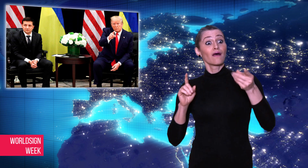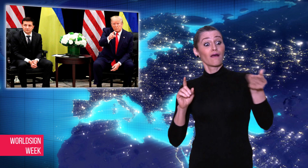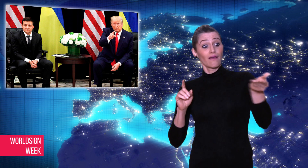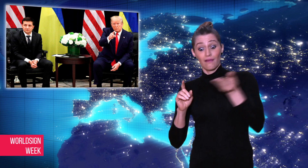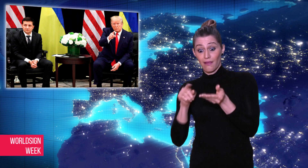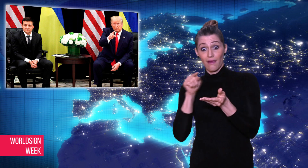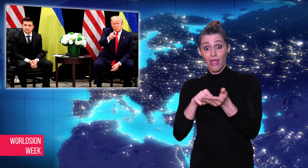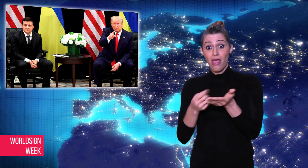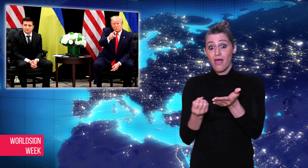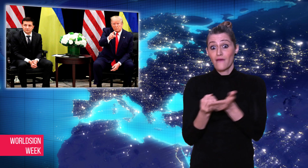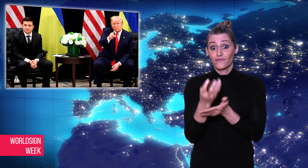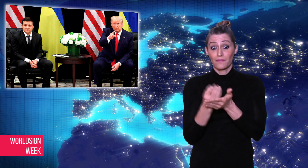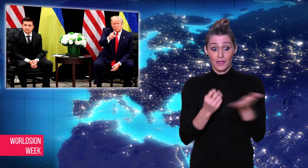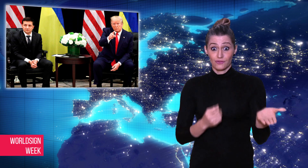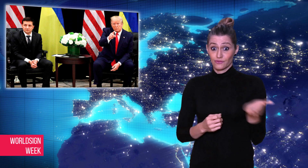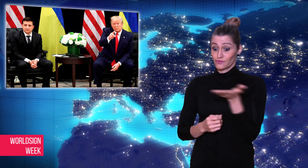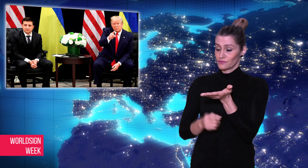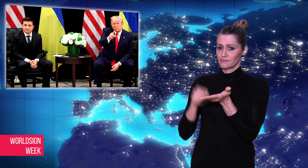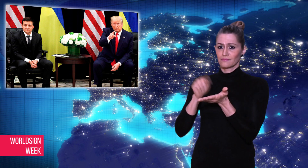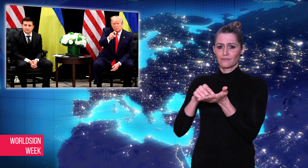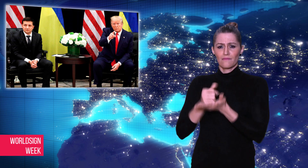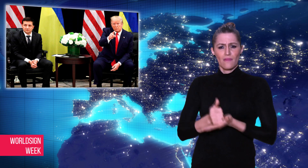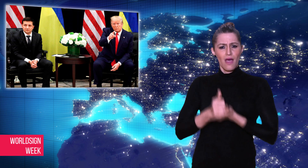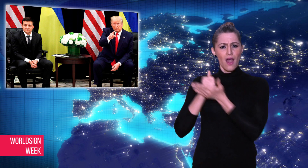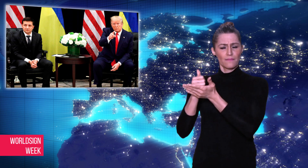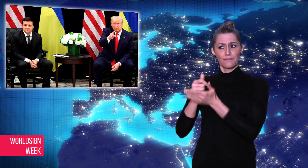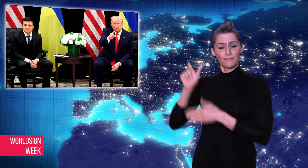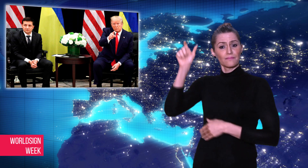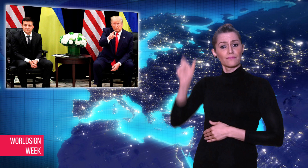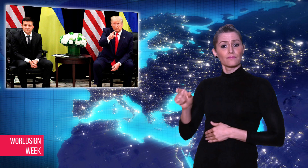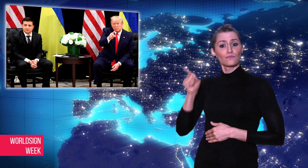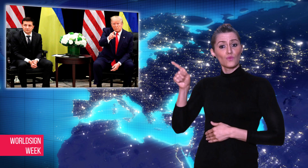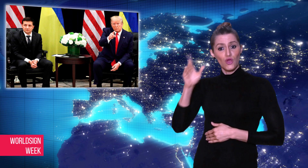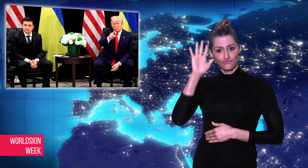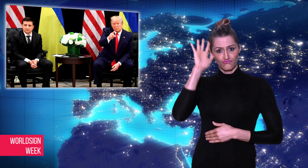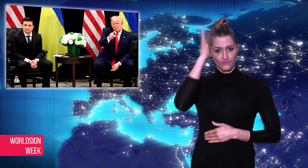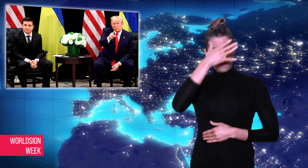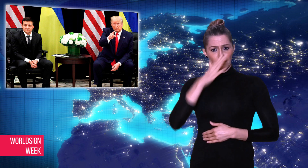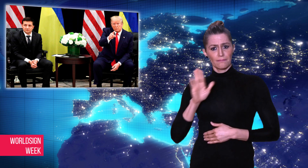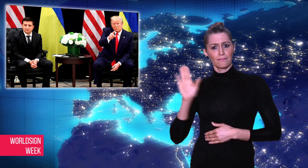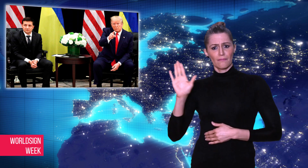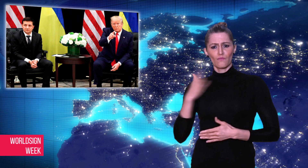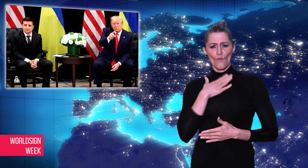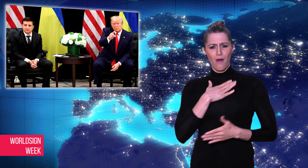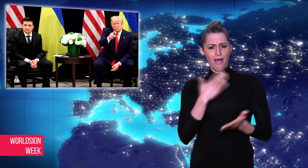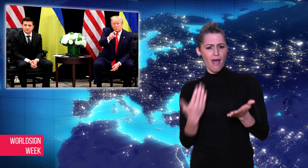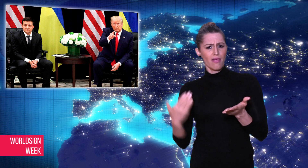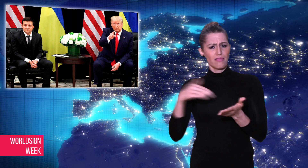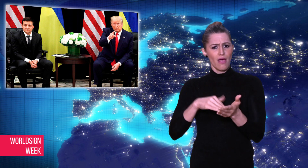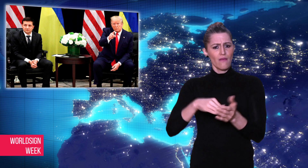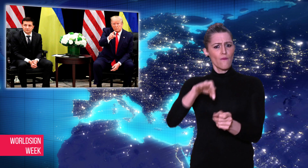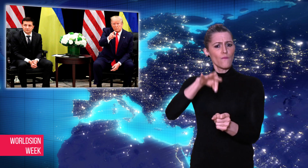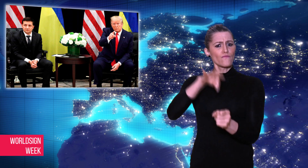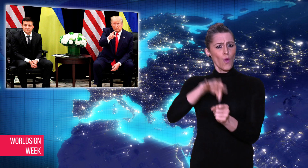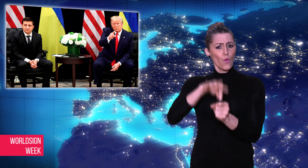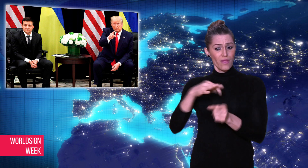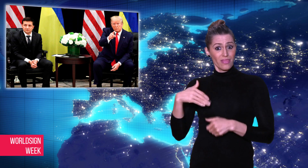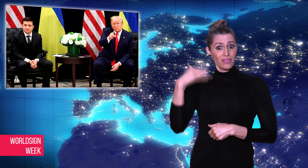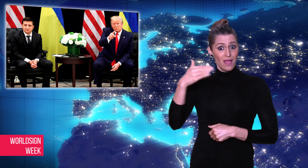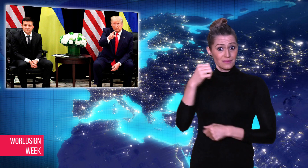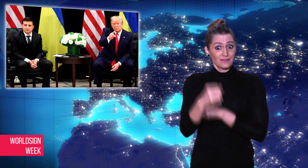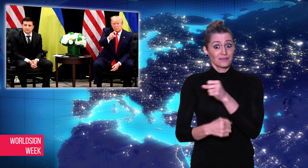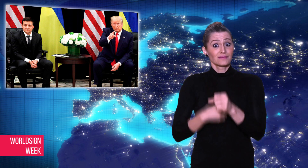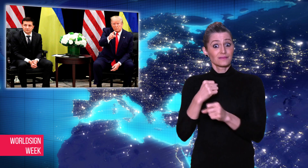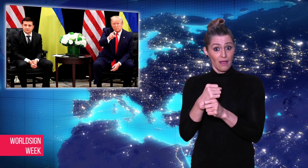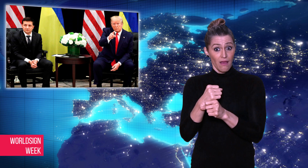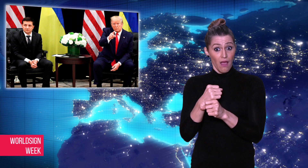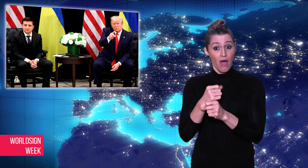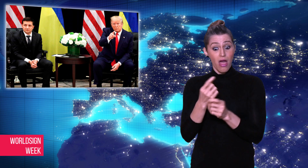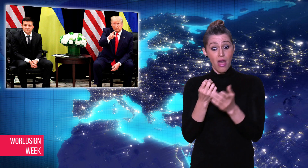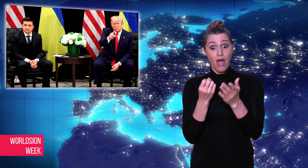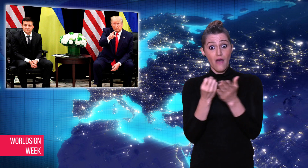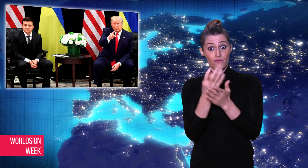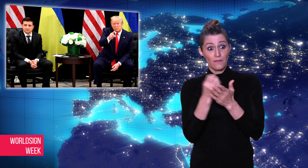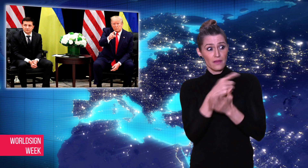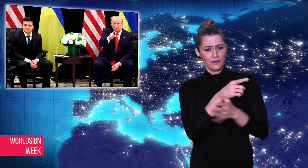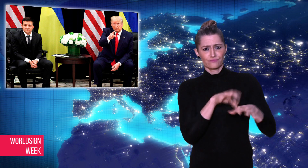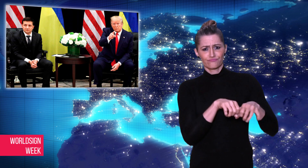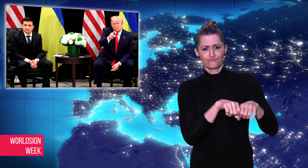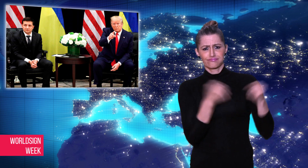increase Donald Trump’s chances to win reelection